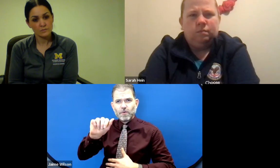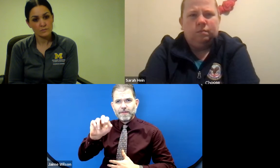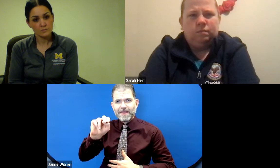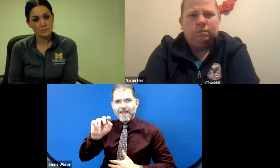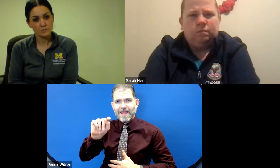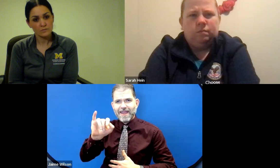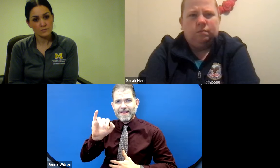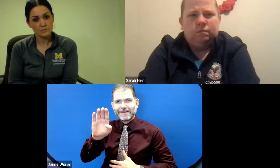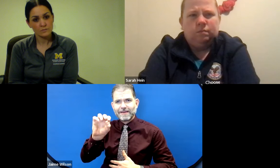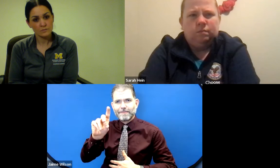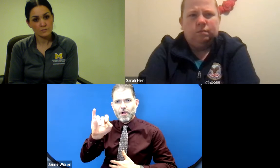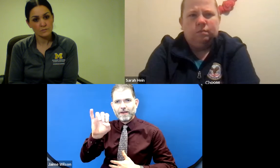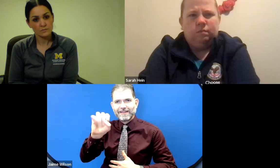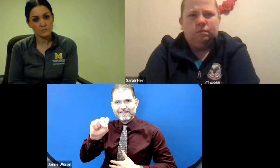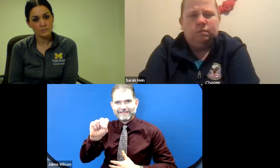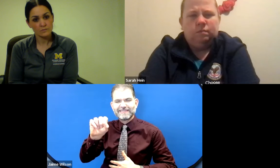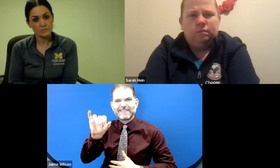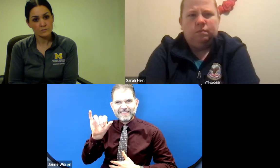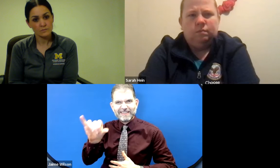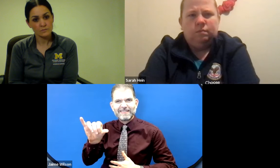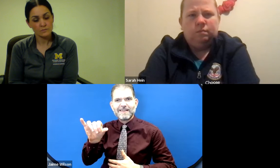ASL Interpreter: where they want to remove that protein off the neuron.